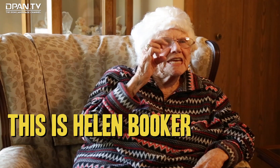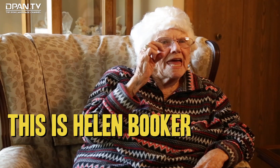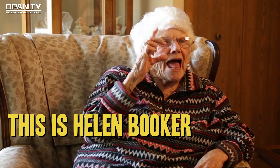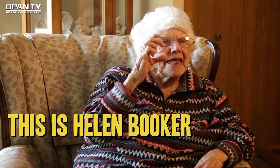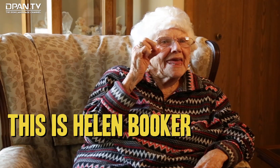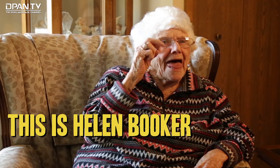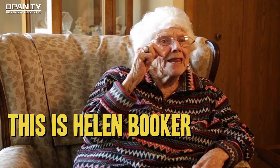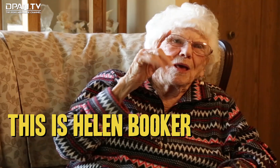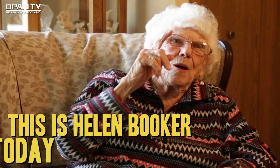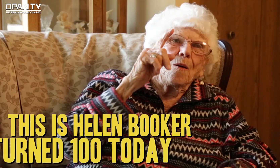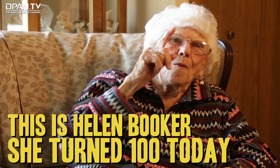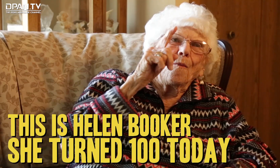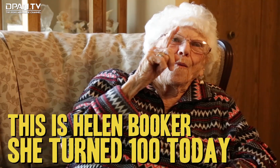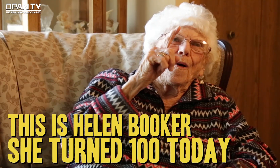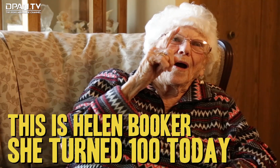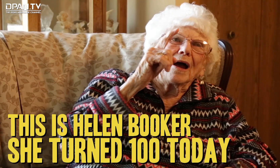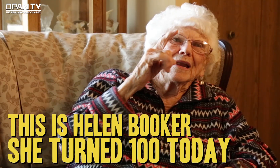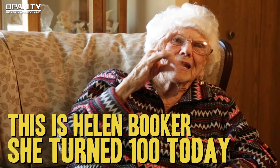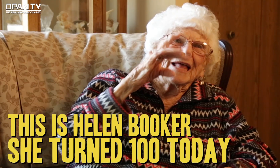My name is Helen.